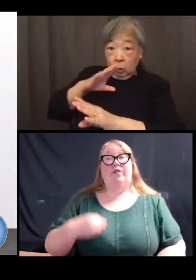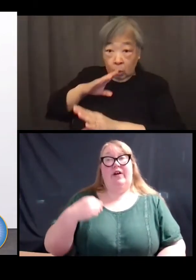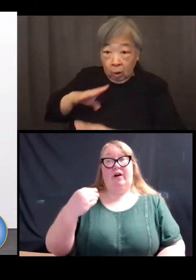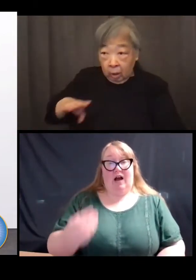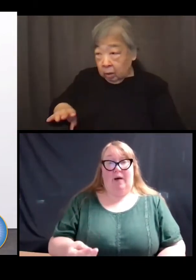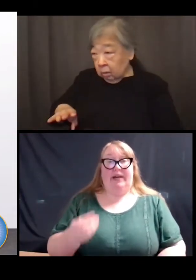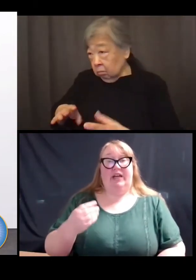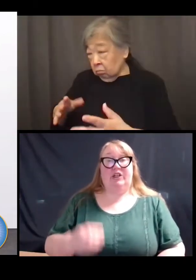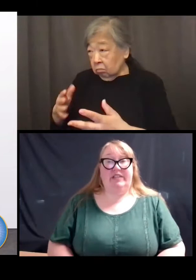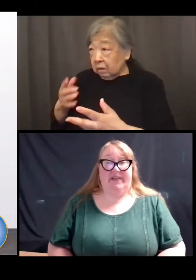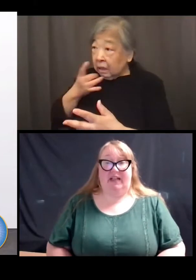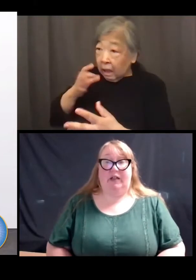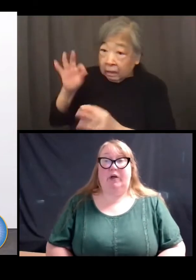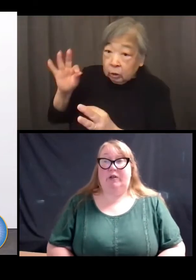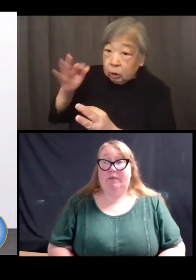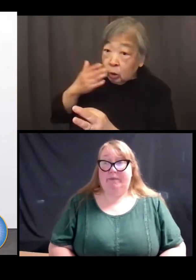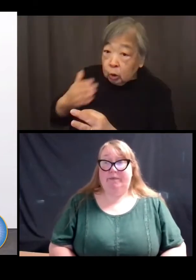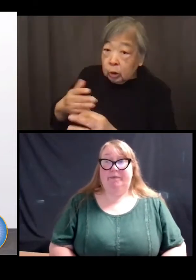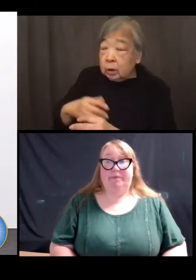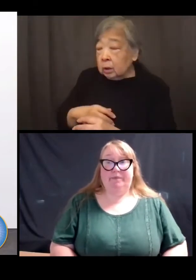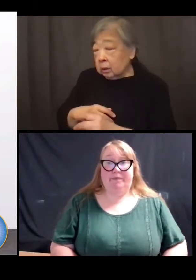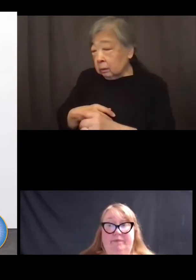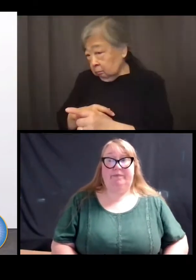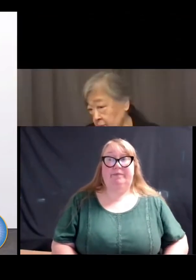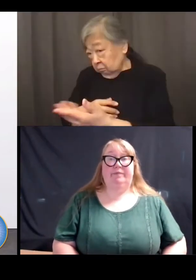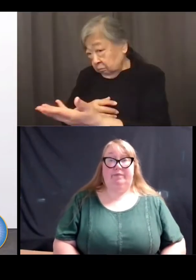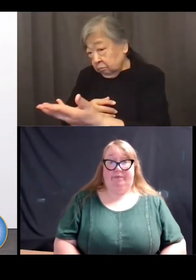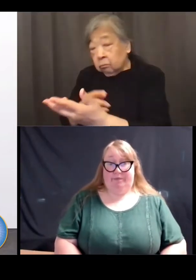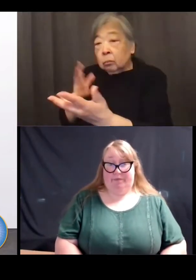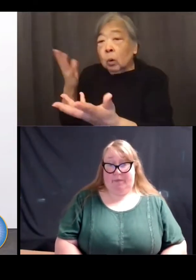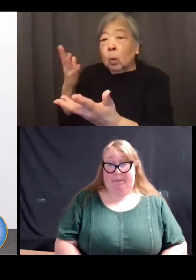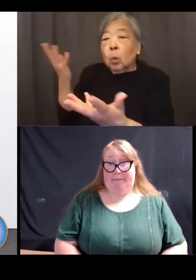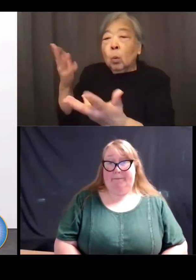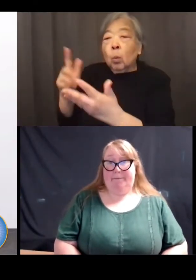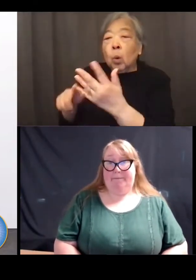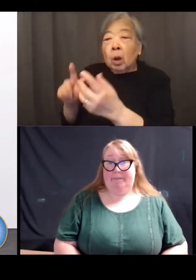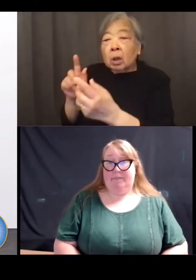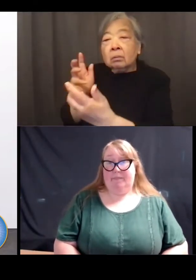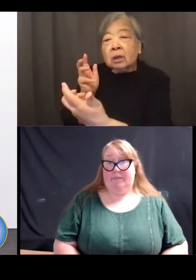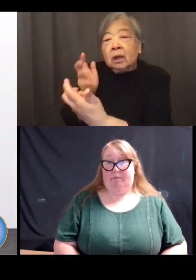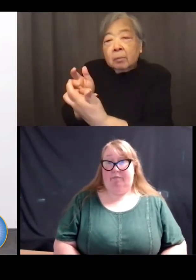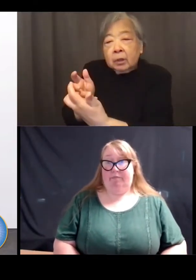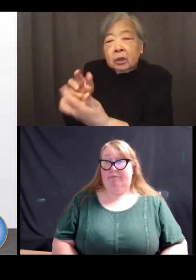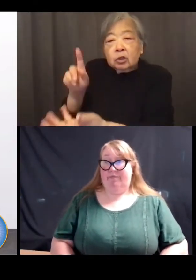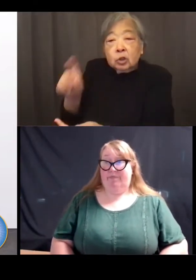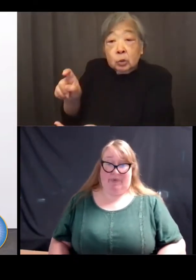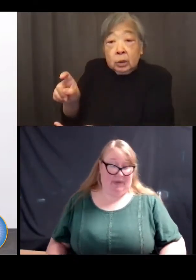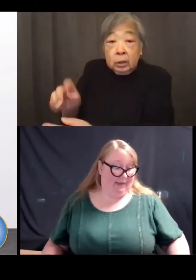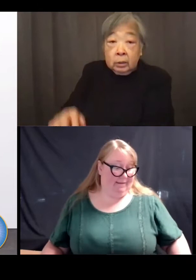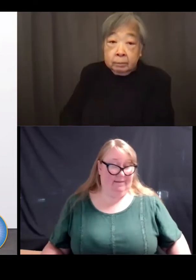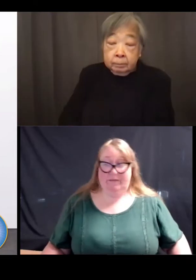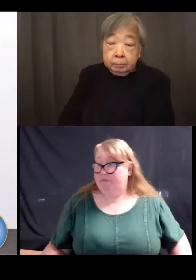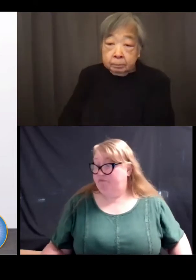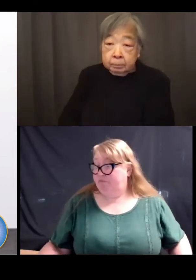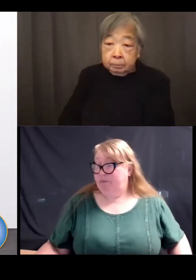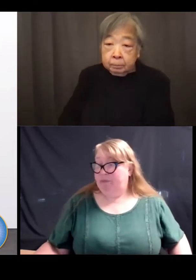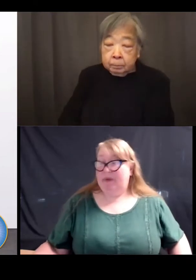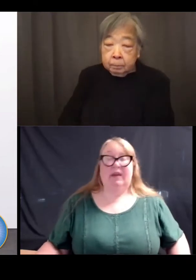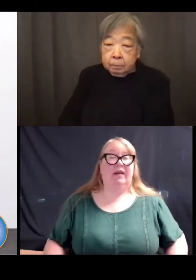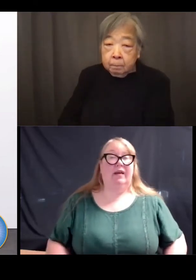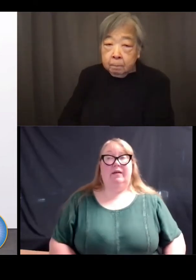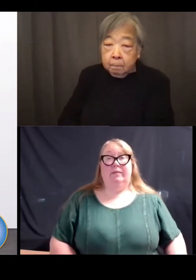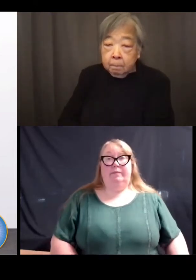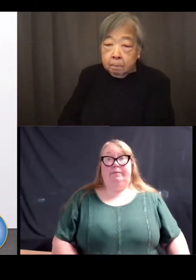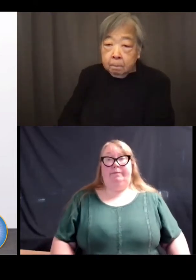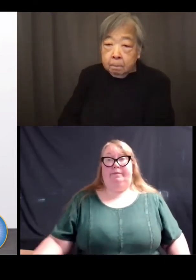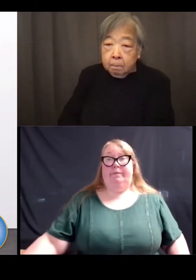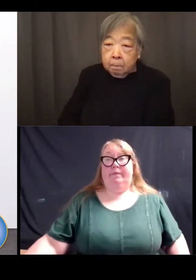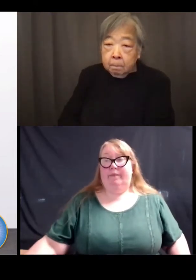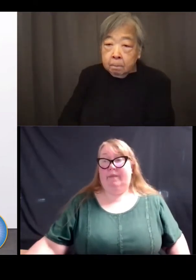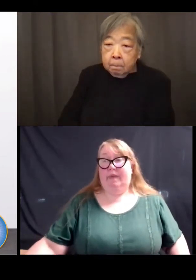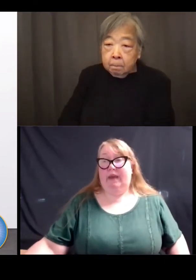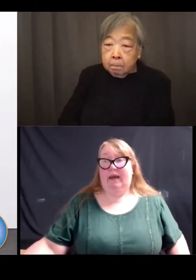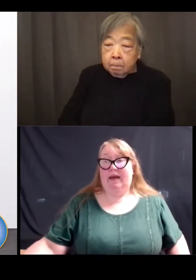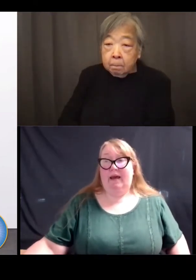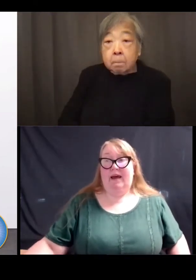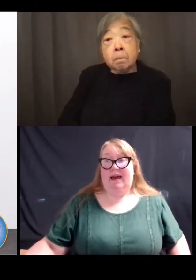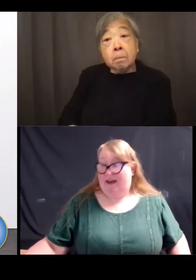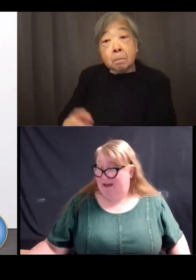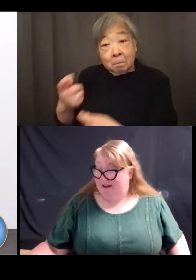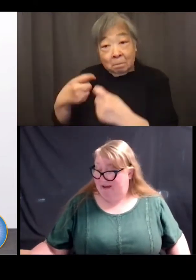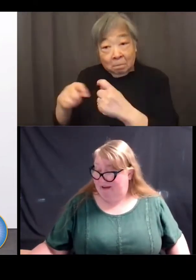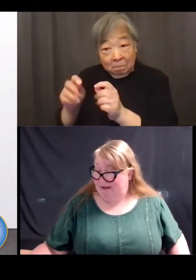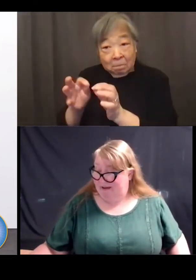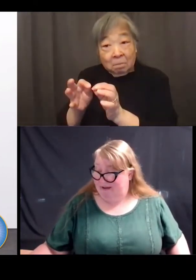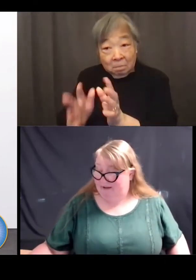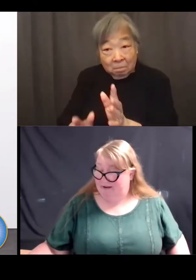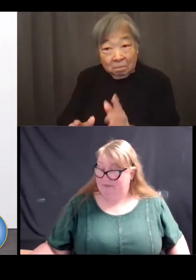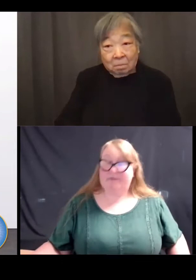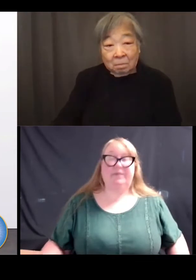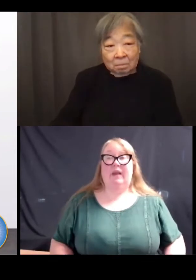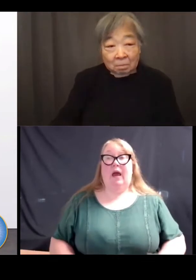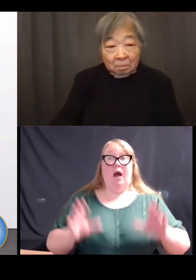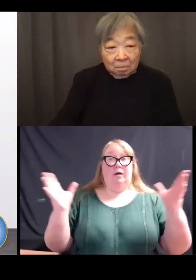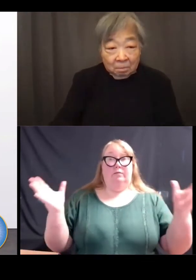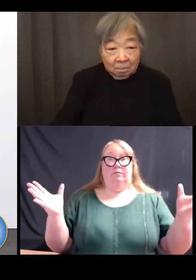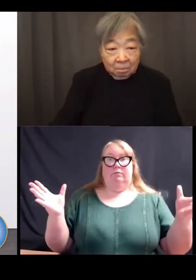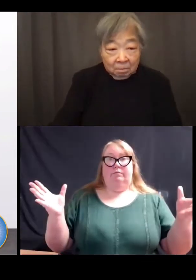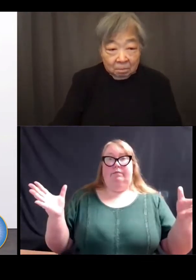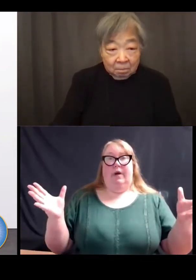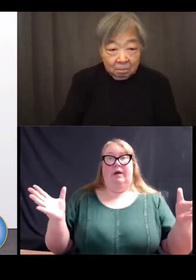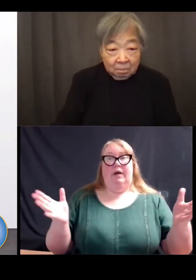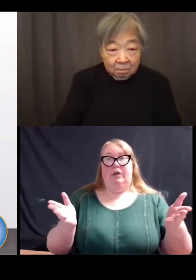are there accommodations available.